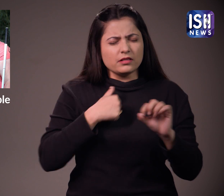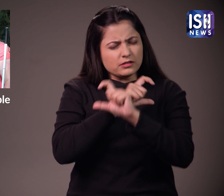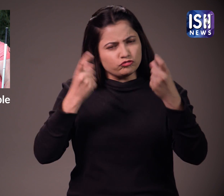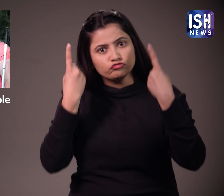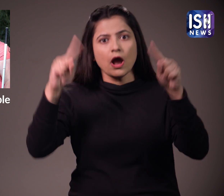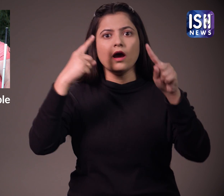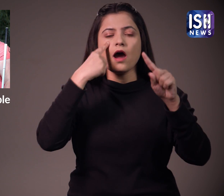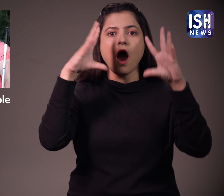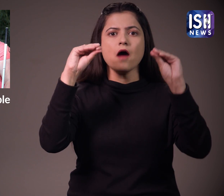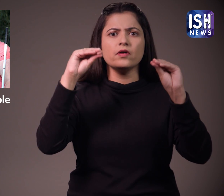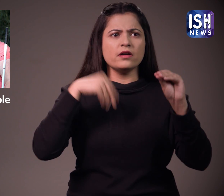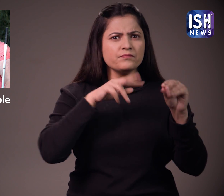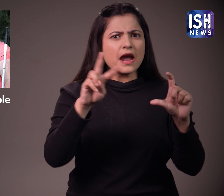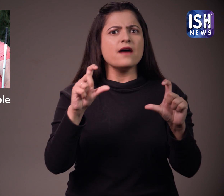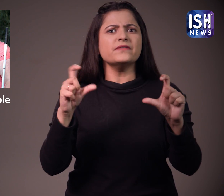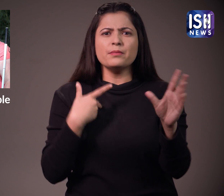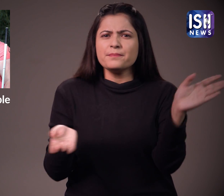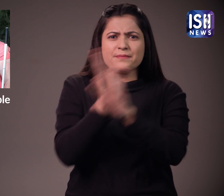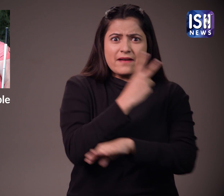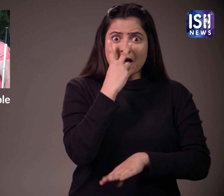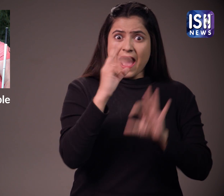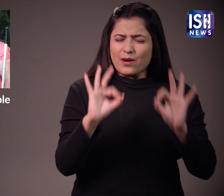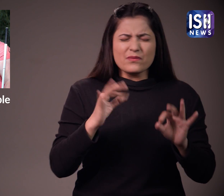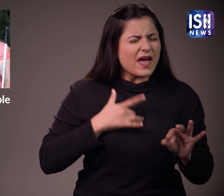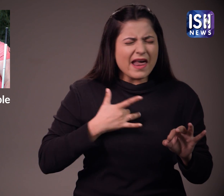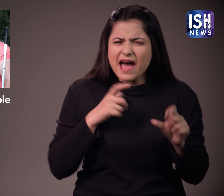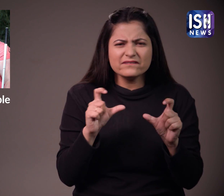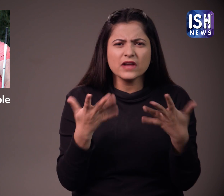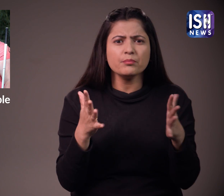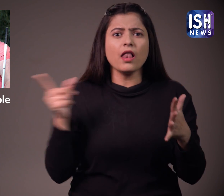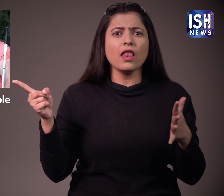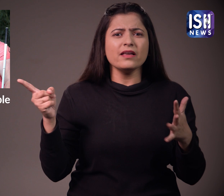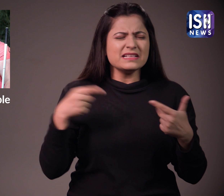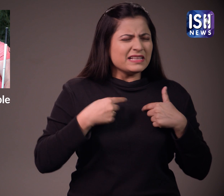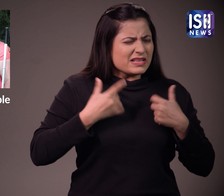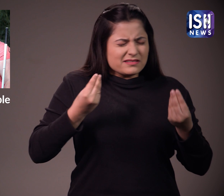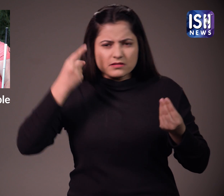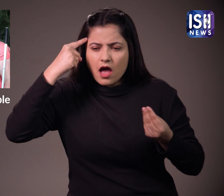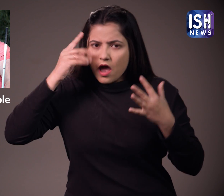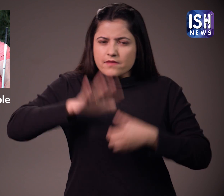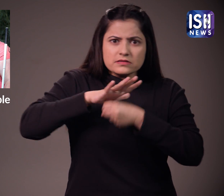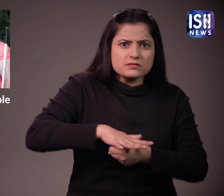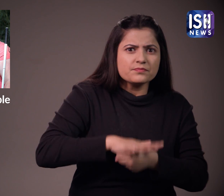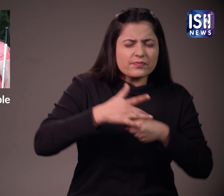She always wanted to become blind as she wasn't comfortable being a sighted person and was stressed.